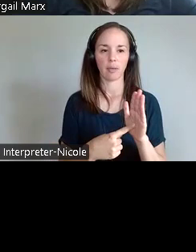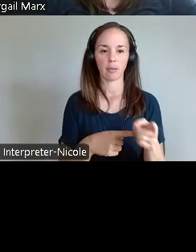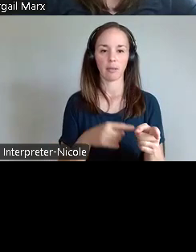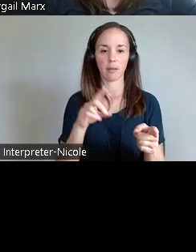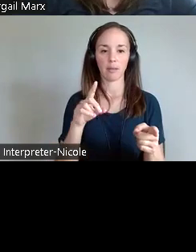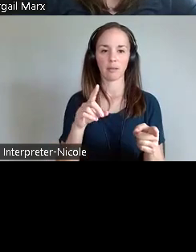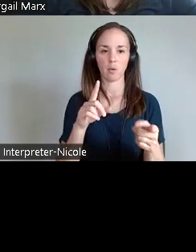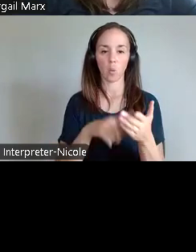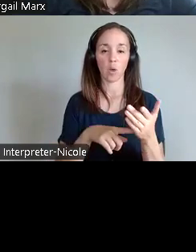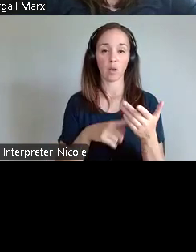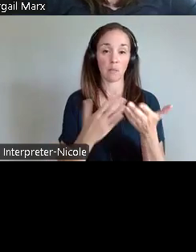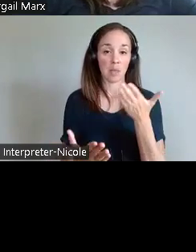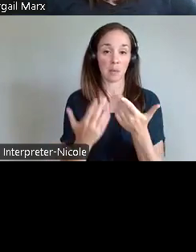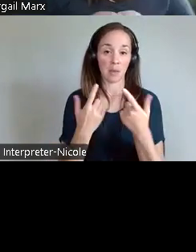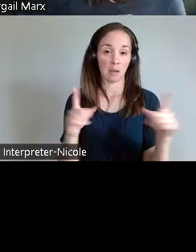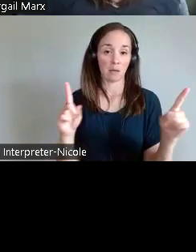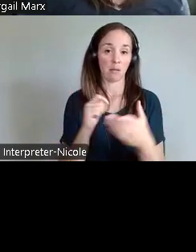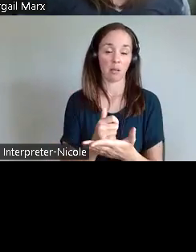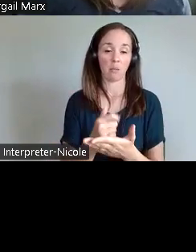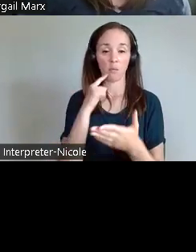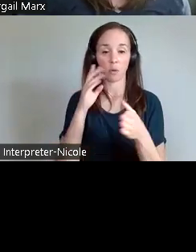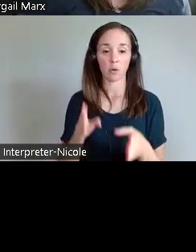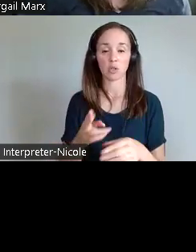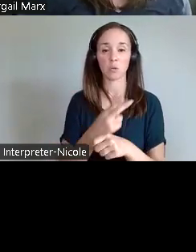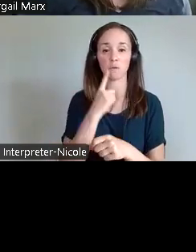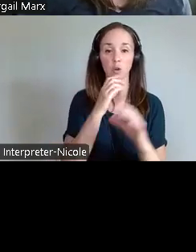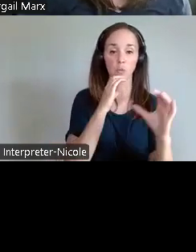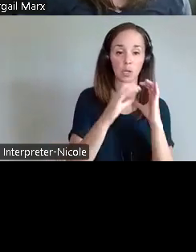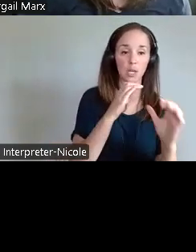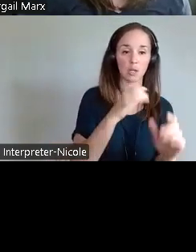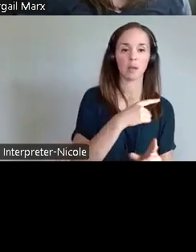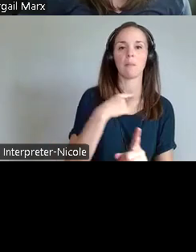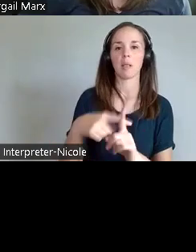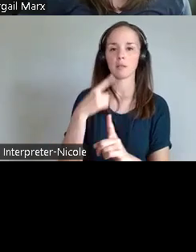would work for somebody who's using it not only for communication but also for other functions.